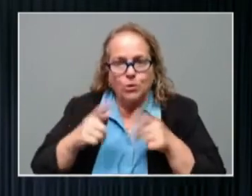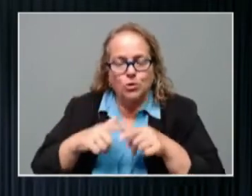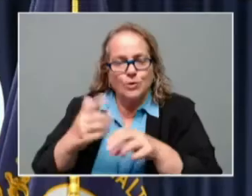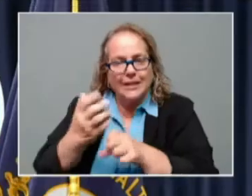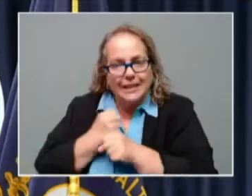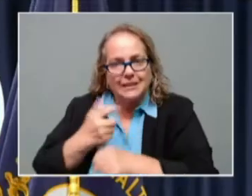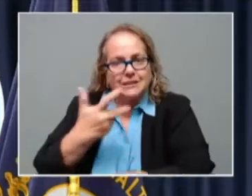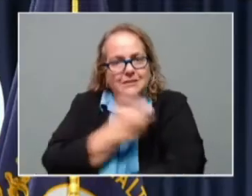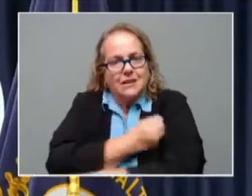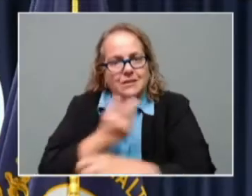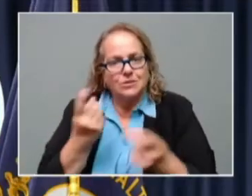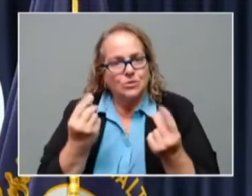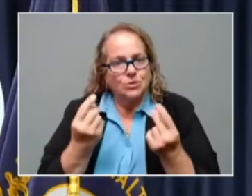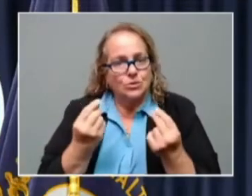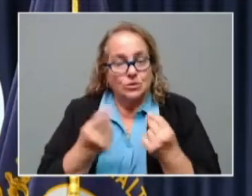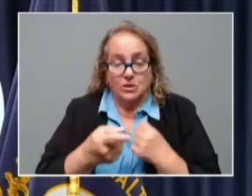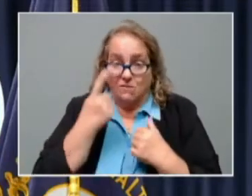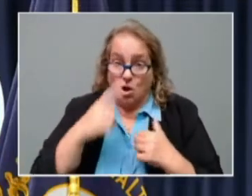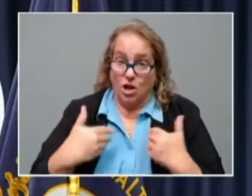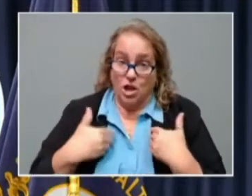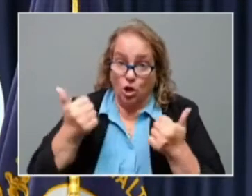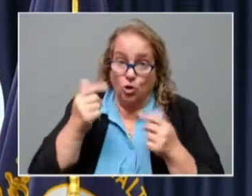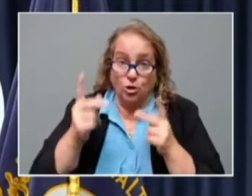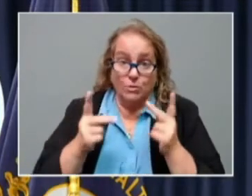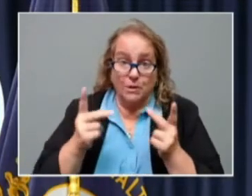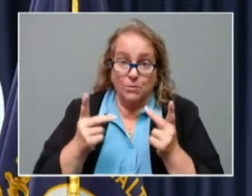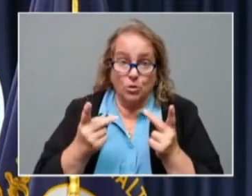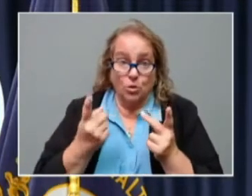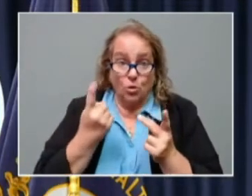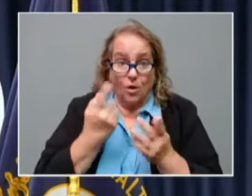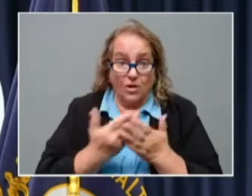younger demographics. One thing we, we focus on a lot is schools and our